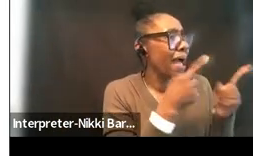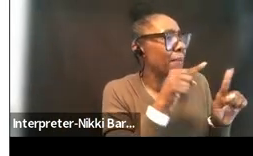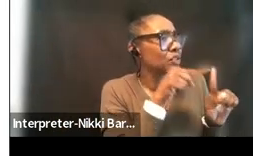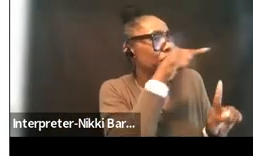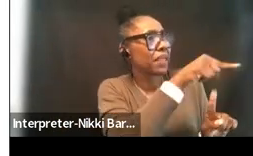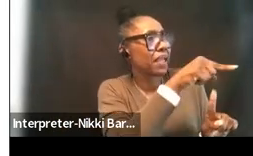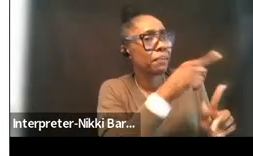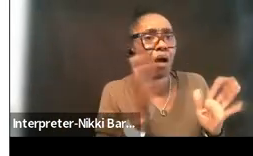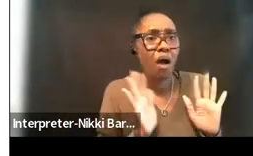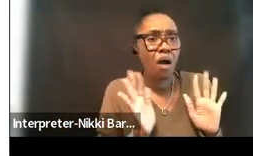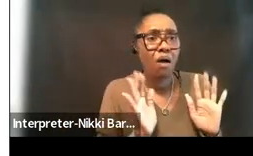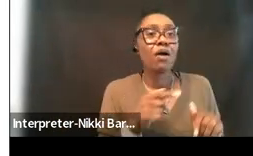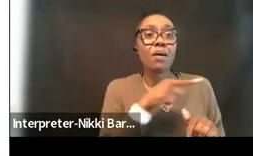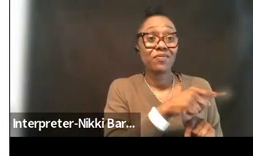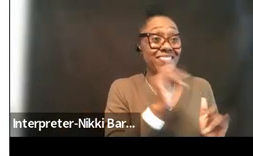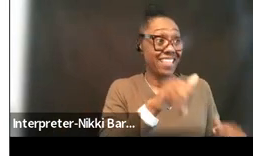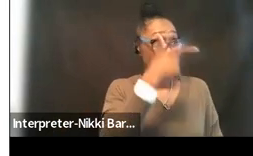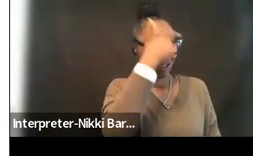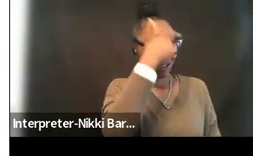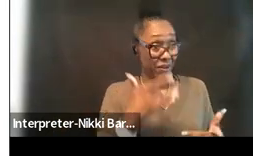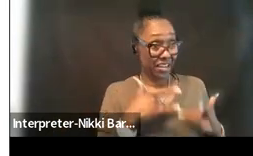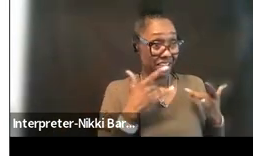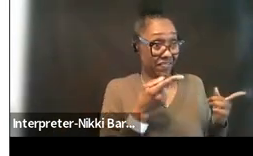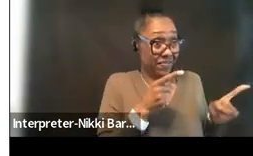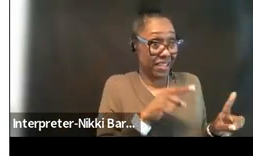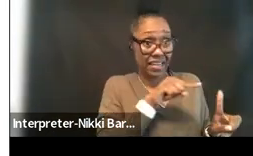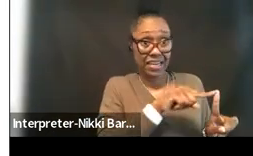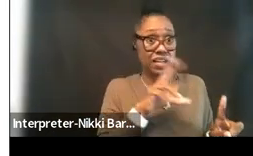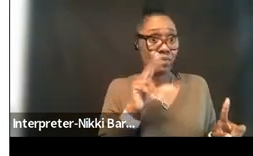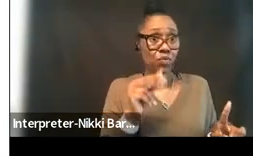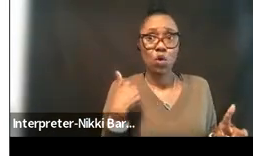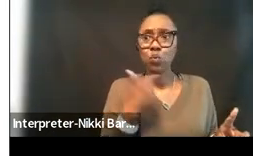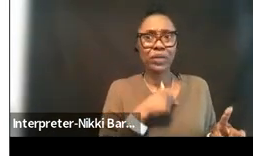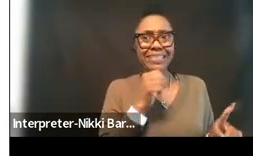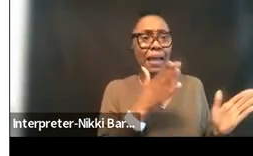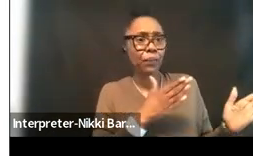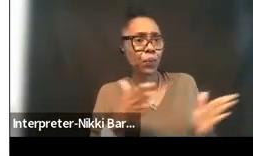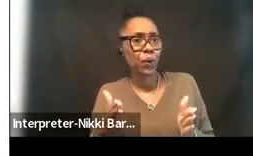Because the nature of a traumatic event means that we had no preparation for it that it really took us off guard.